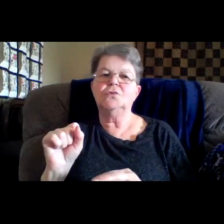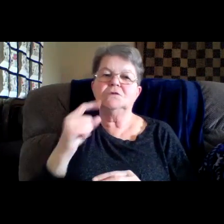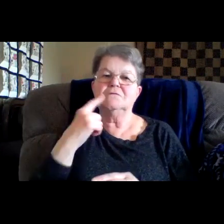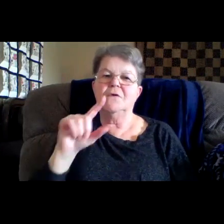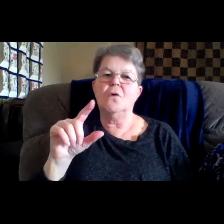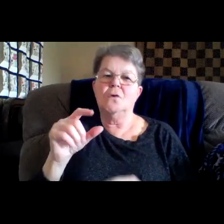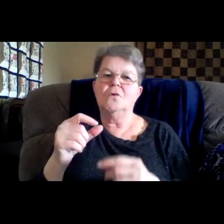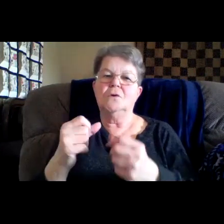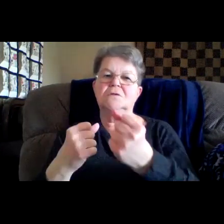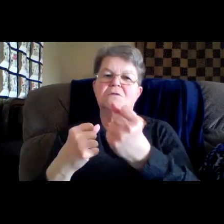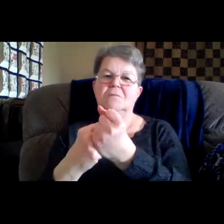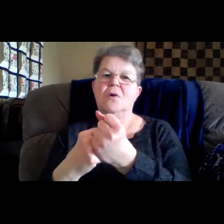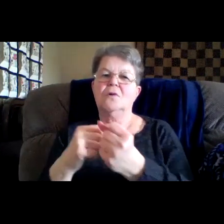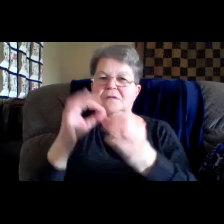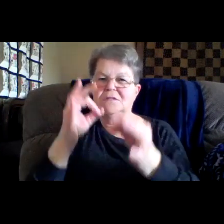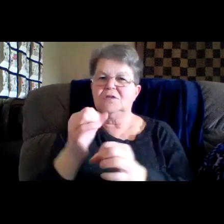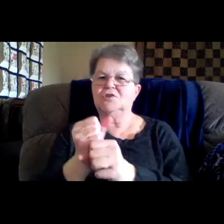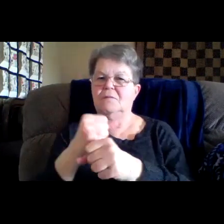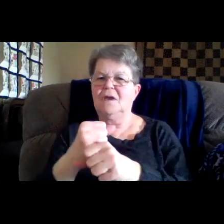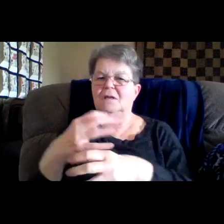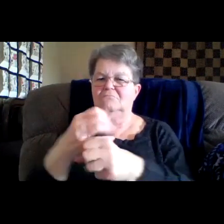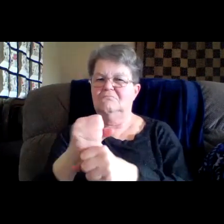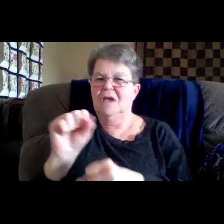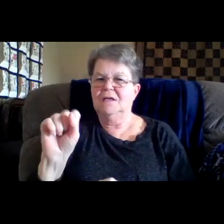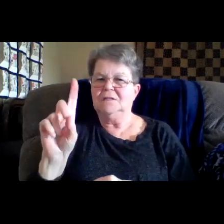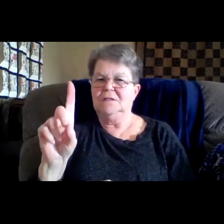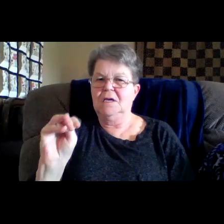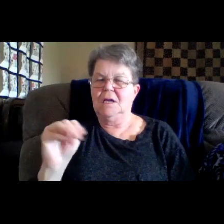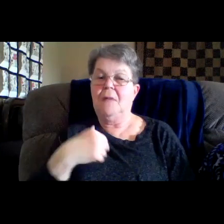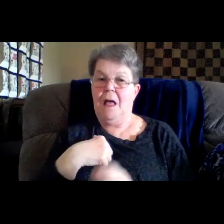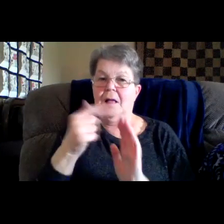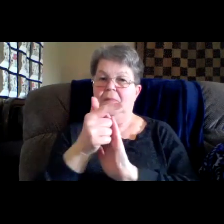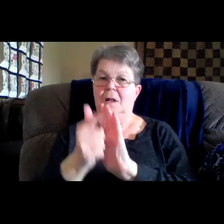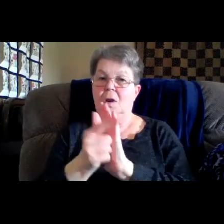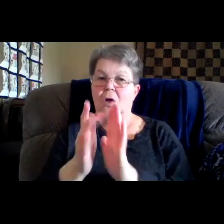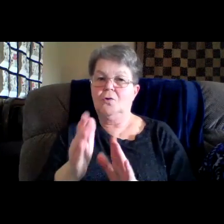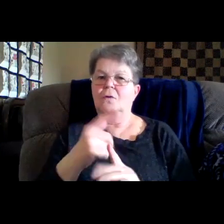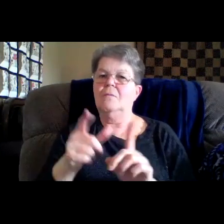of course, you know, I'm the lawyer. So I'm going to focus on the paper, but I really hope everybody here realizes